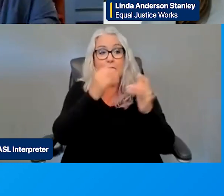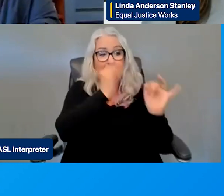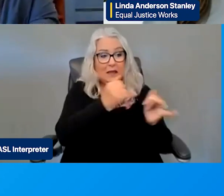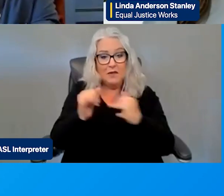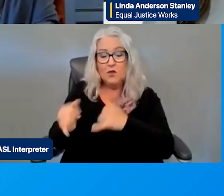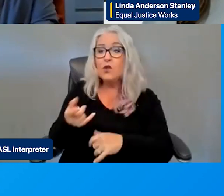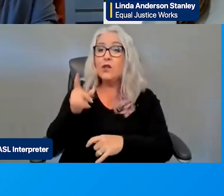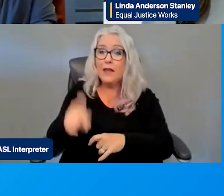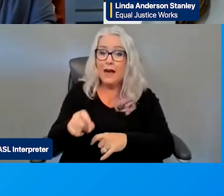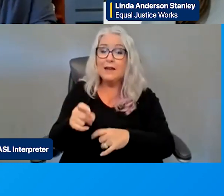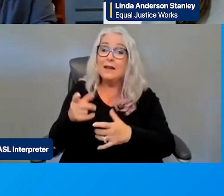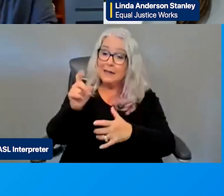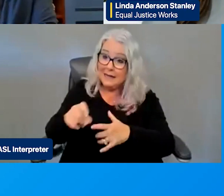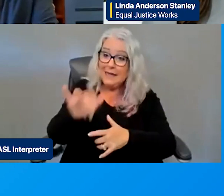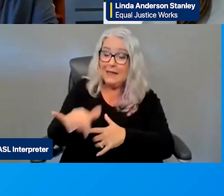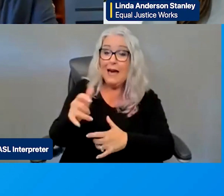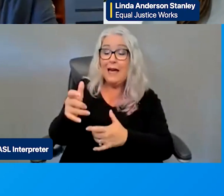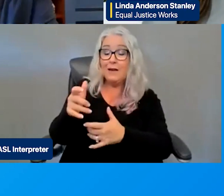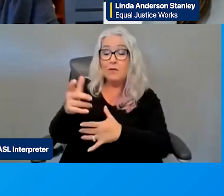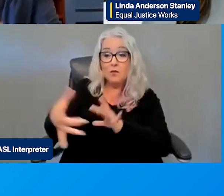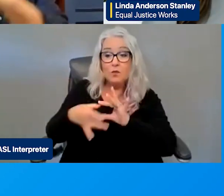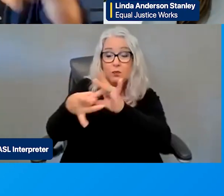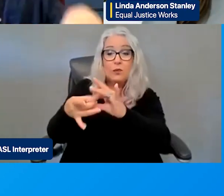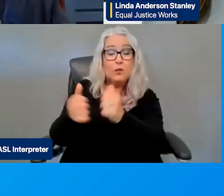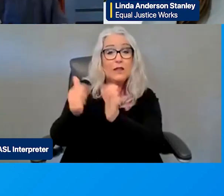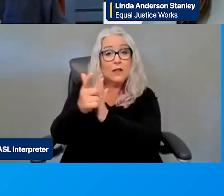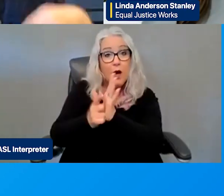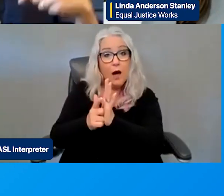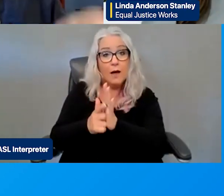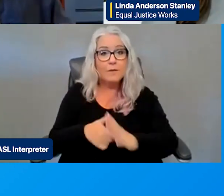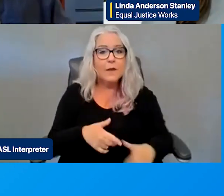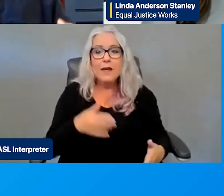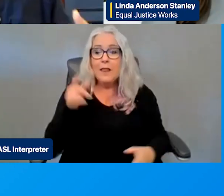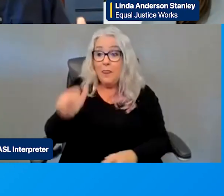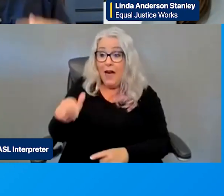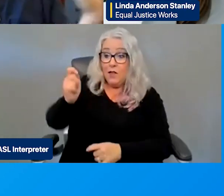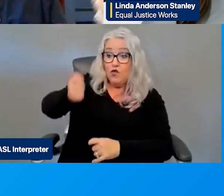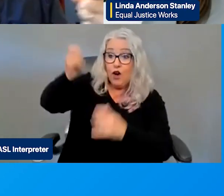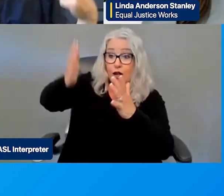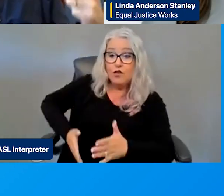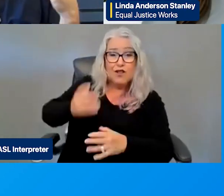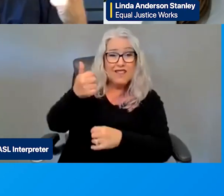that case, a decade ago could not have anticipated that we in this room have learned just for